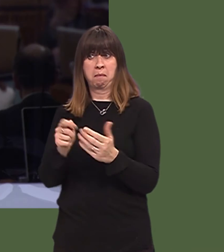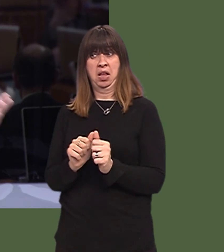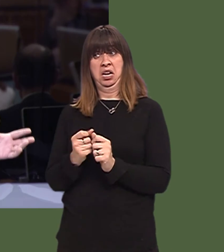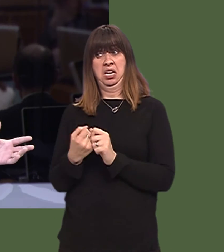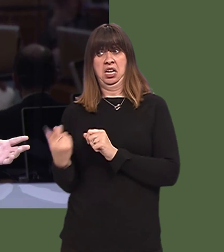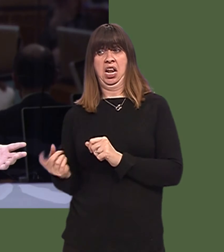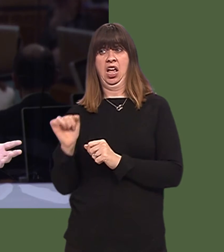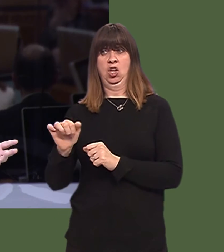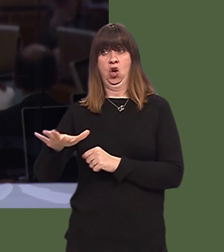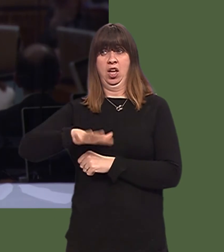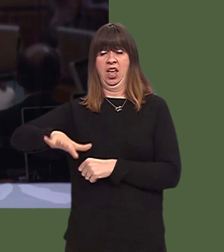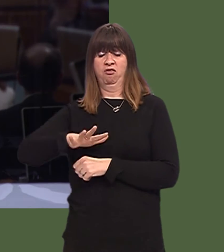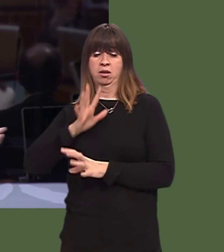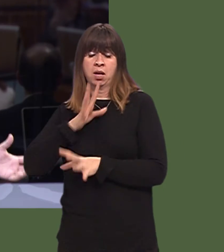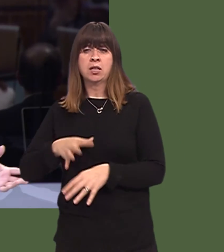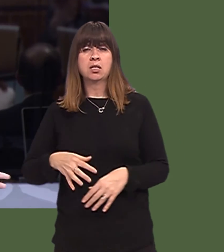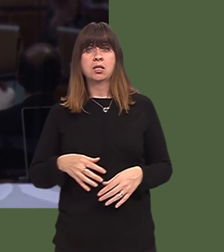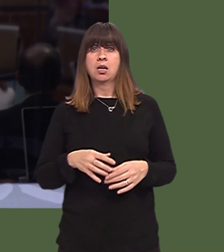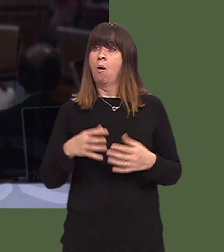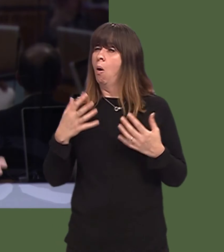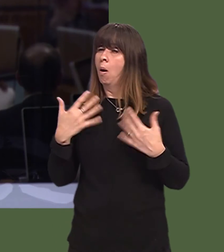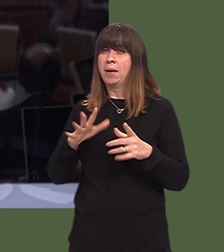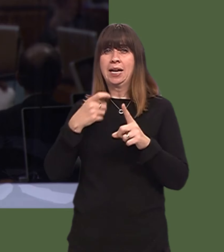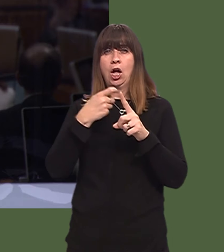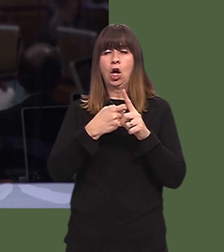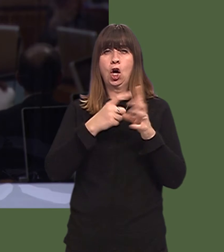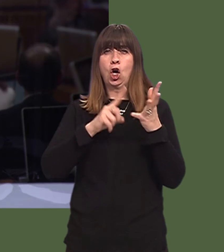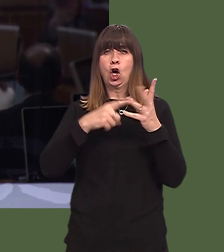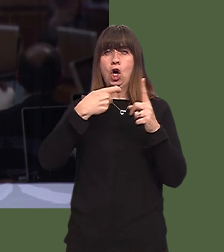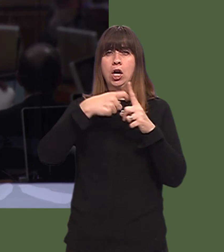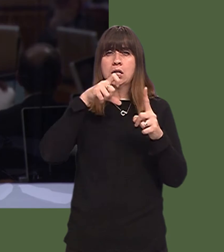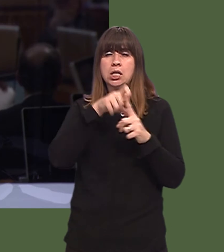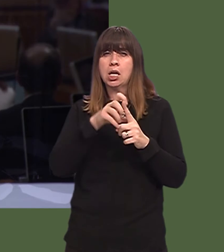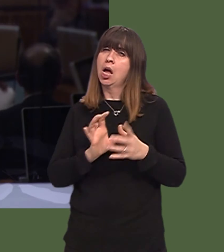Kukd.com got a massive grant and is now being investigated by HM Revenue and Customs for